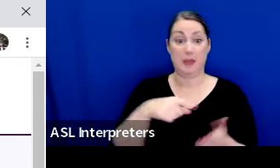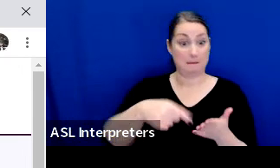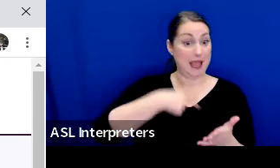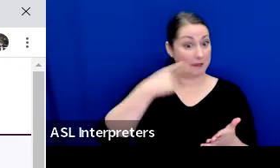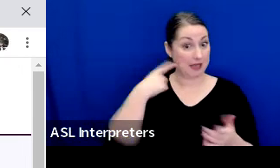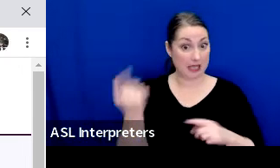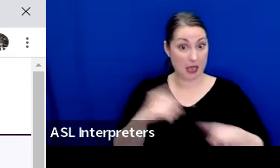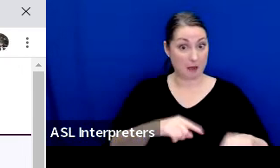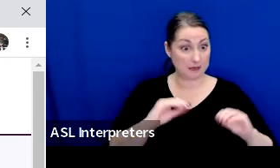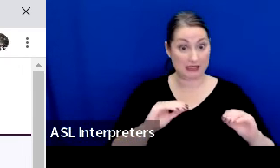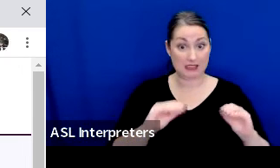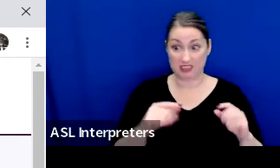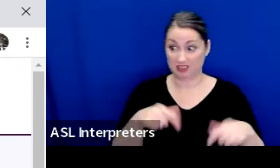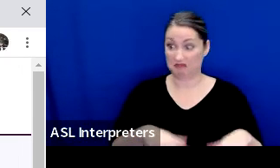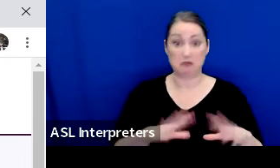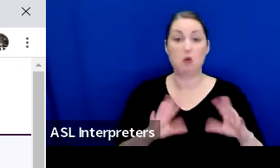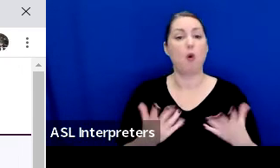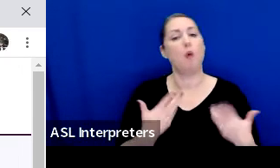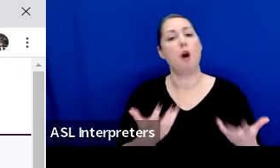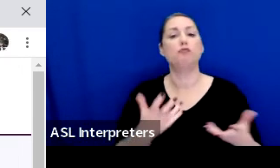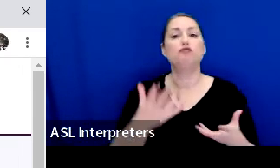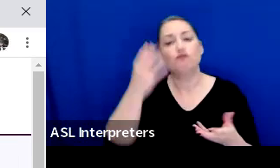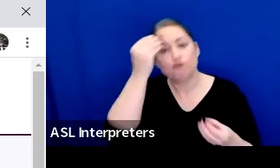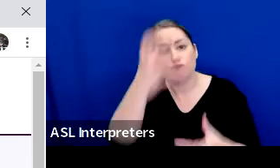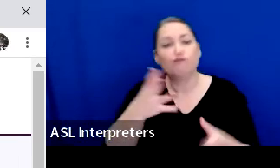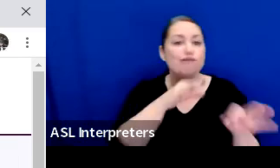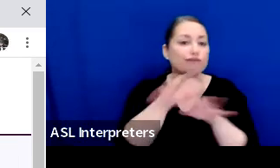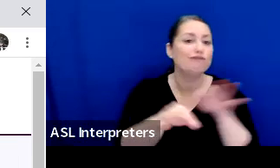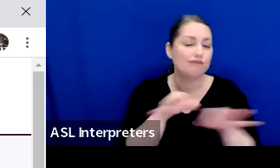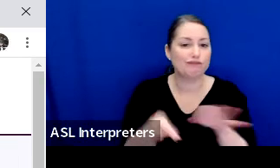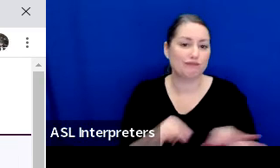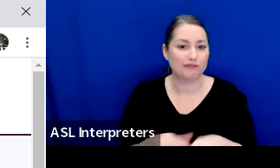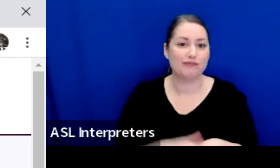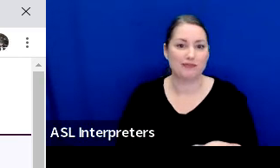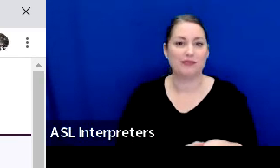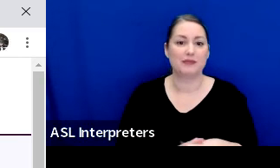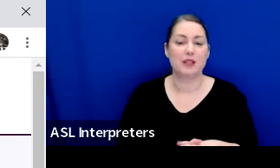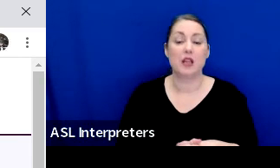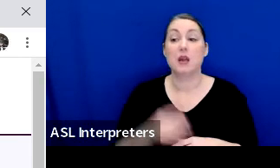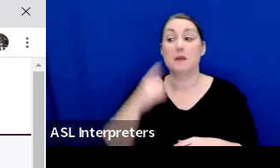teaching, I get paid for. I to say I get paid for grading, because that's pretty so fun.